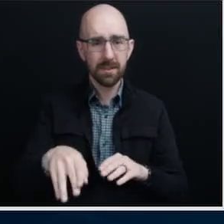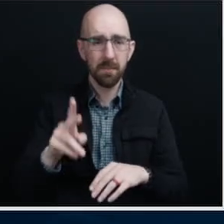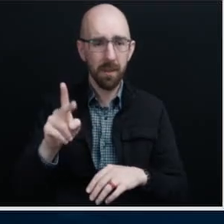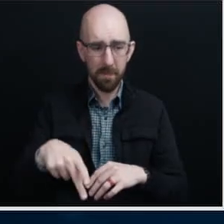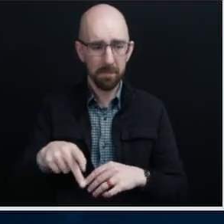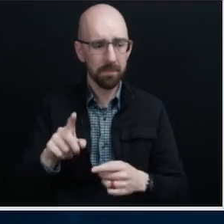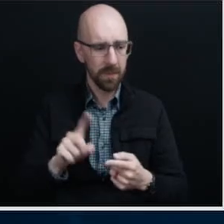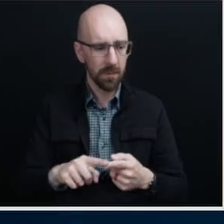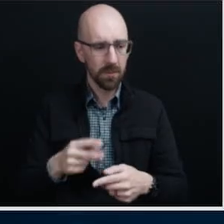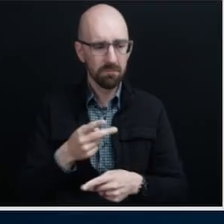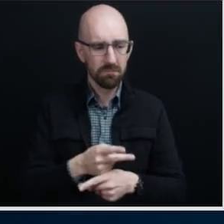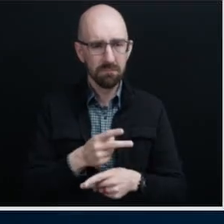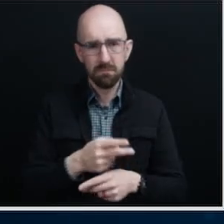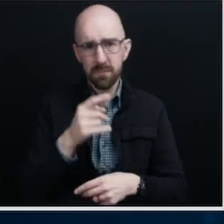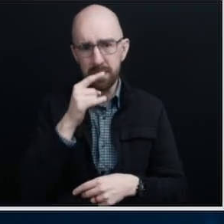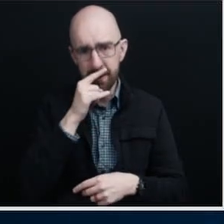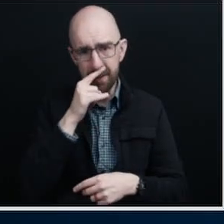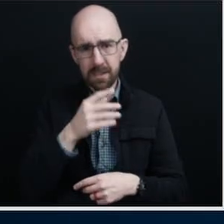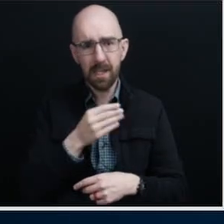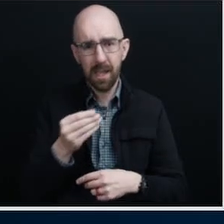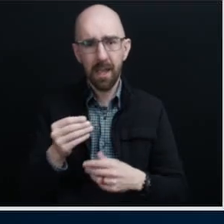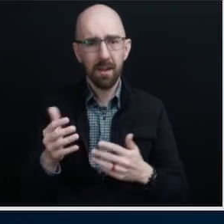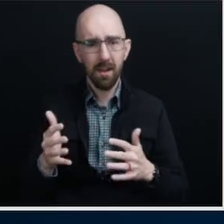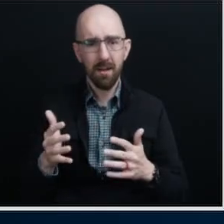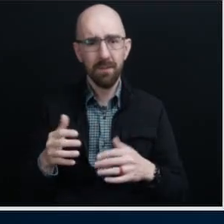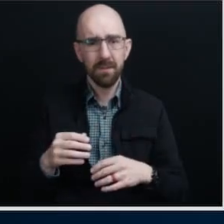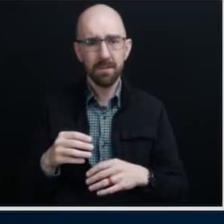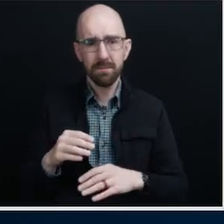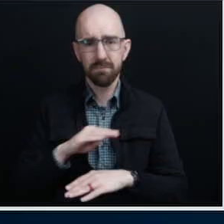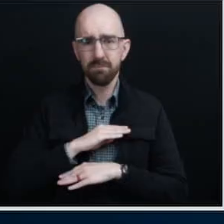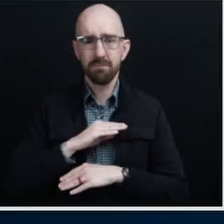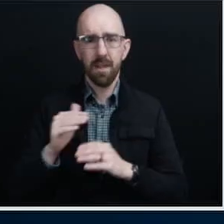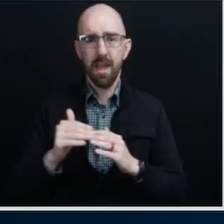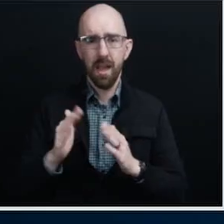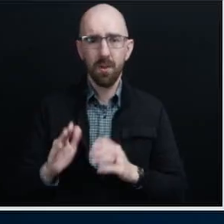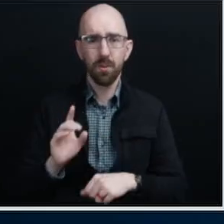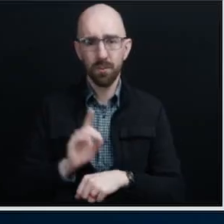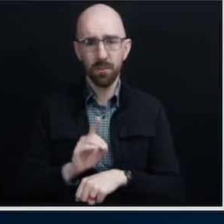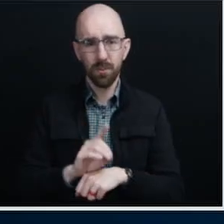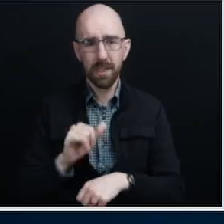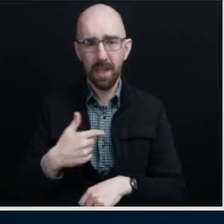of the kids and and kind of fulfill some of the household duties that I was not able to take on